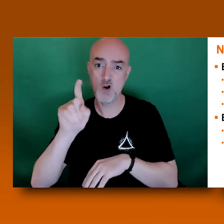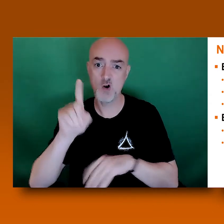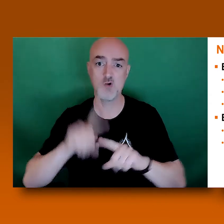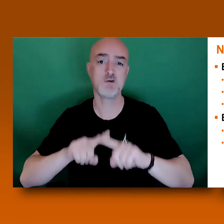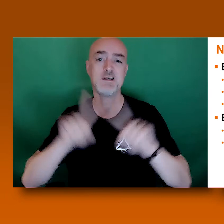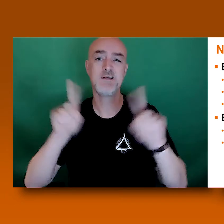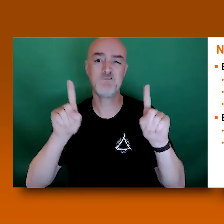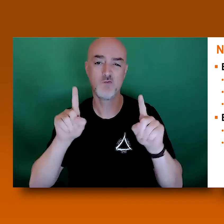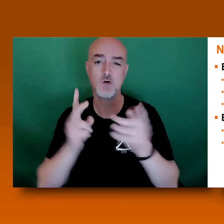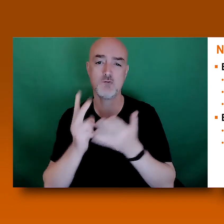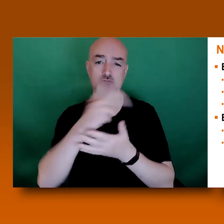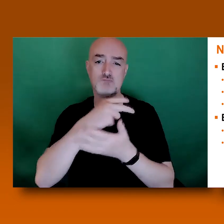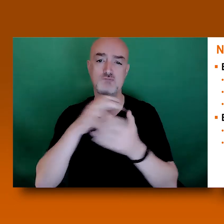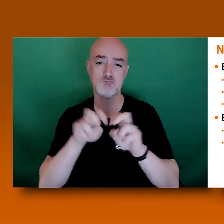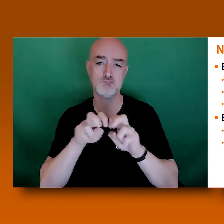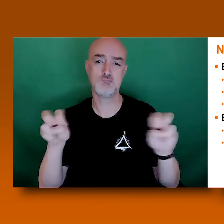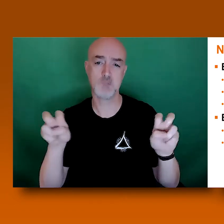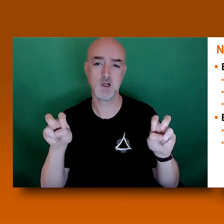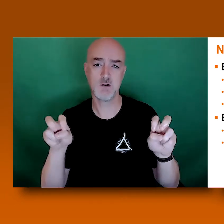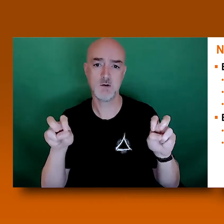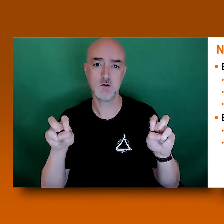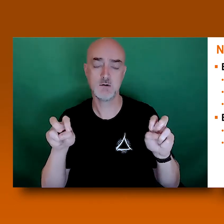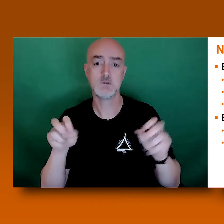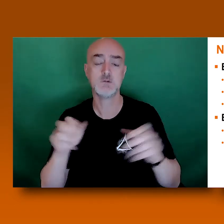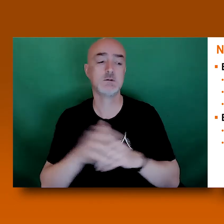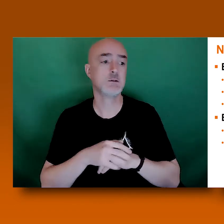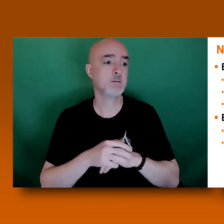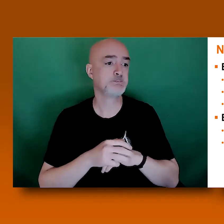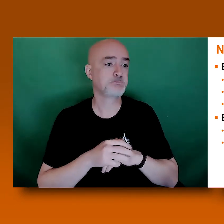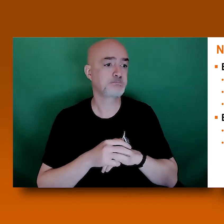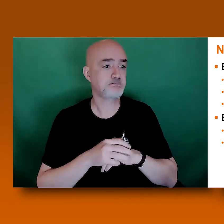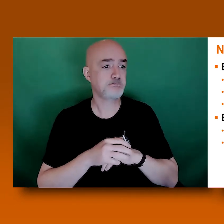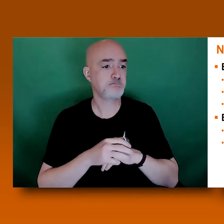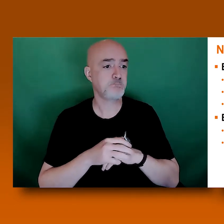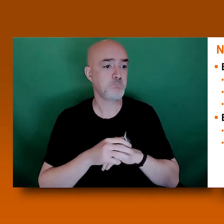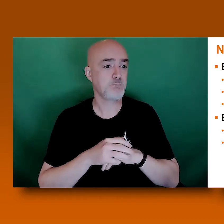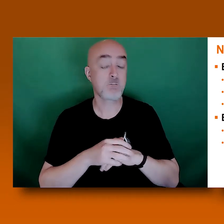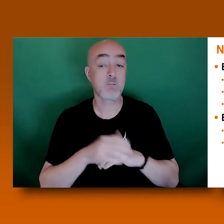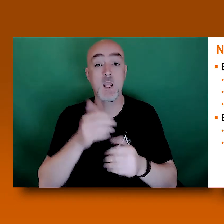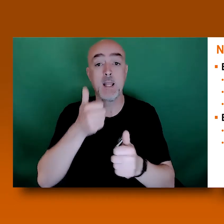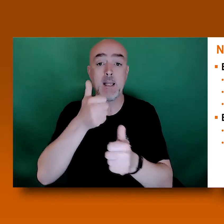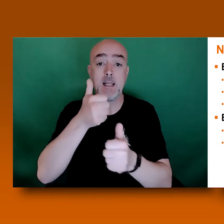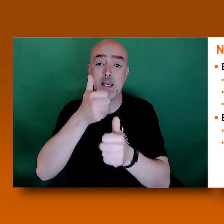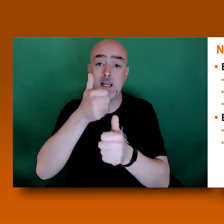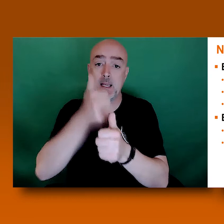And I think that there's over 100 different reviewers, review panels or study sections, in that area.